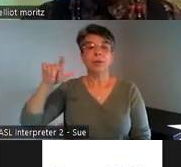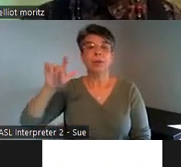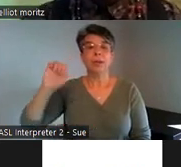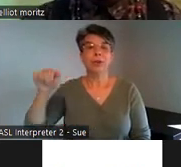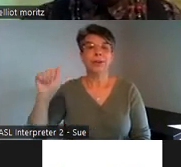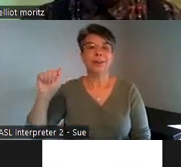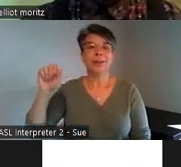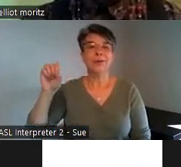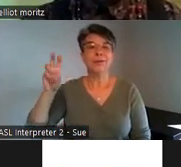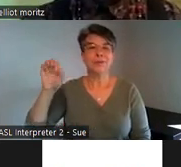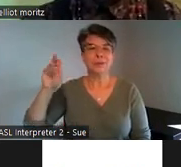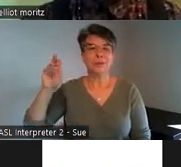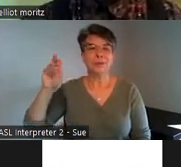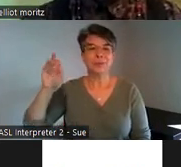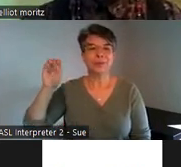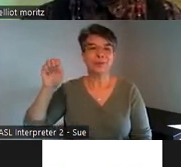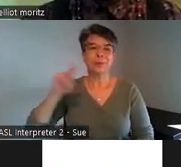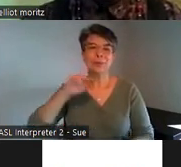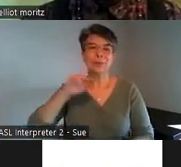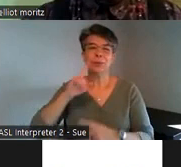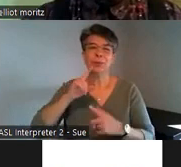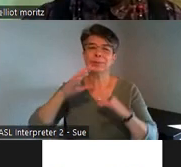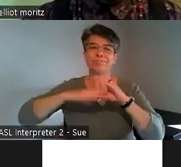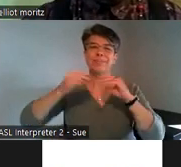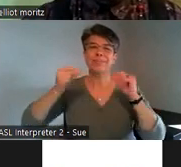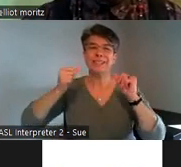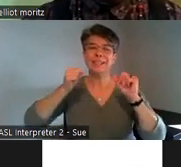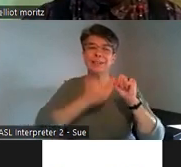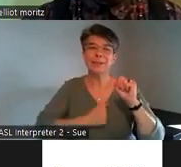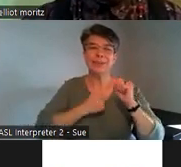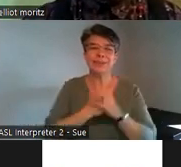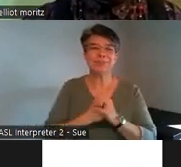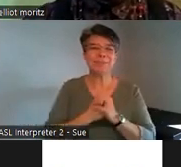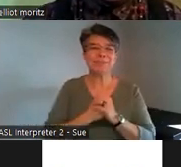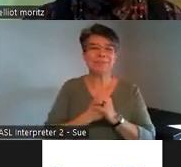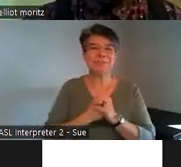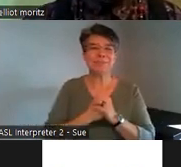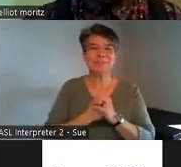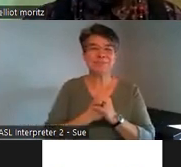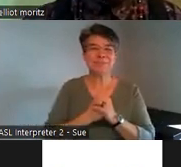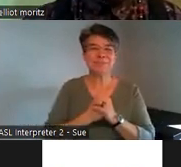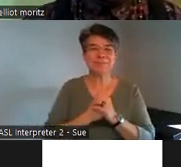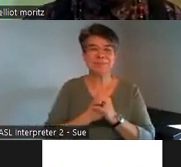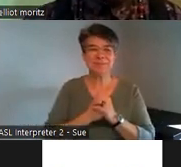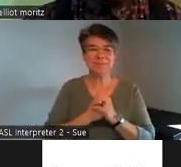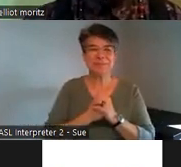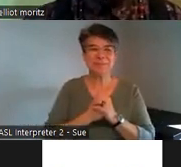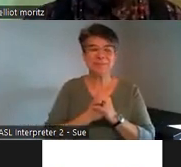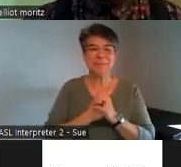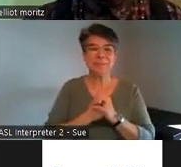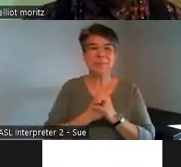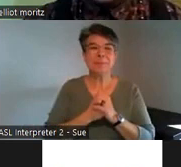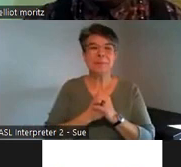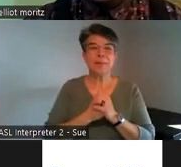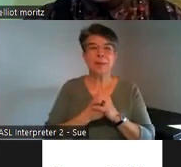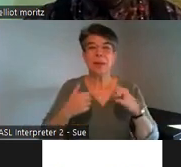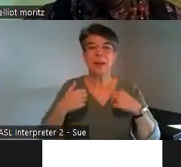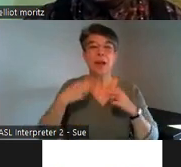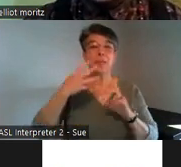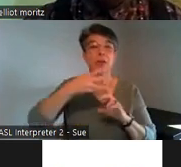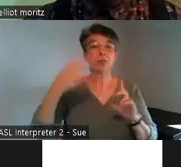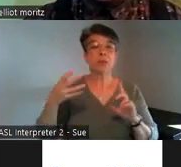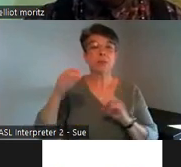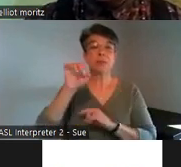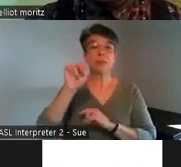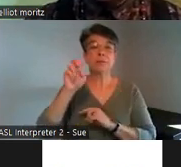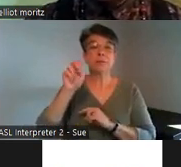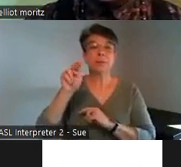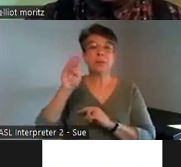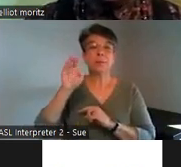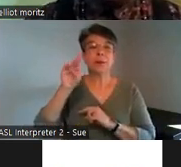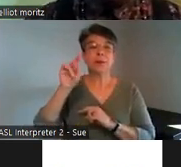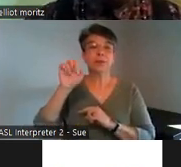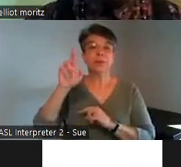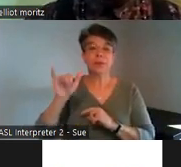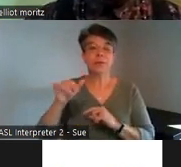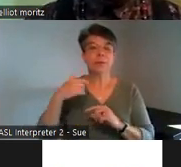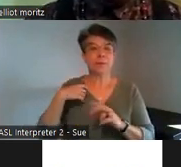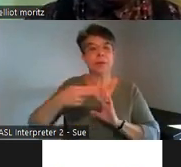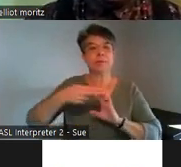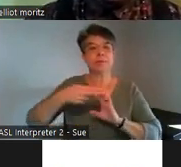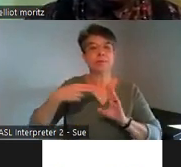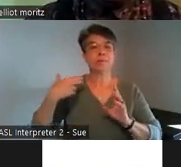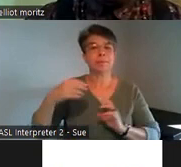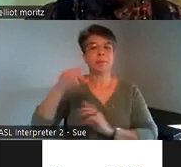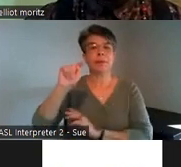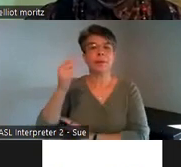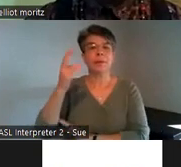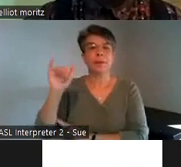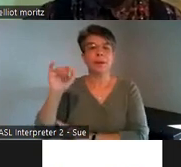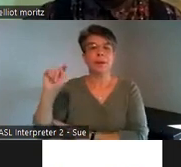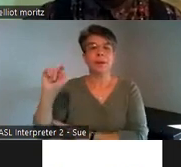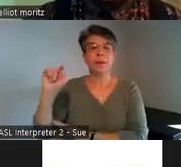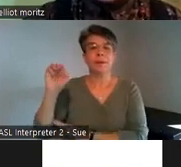quickly um but um I'm trans nonbinary I use they them pronouns um I as I said I'm a little person